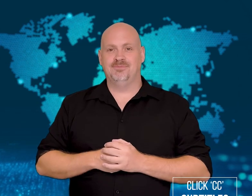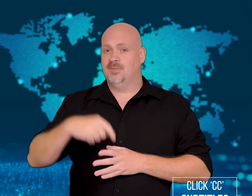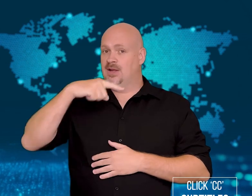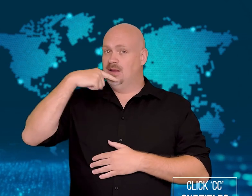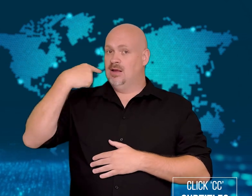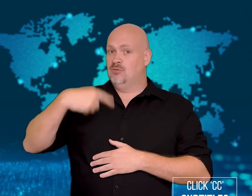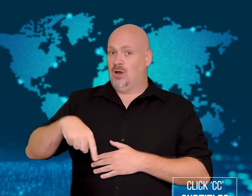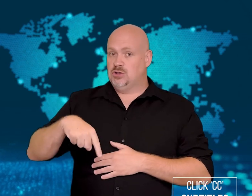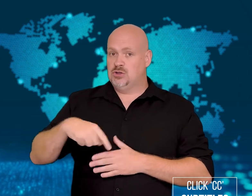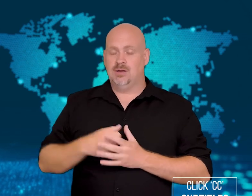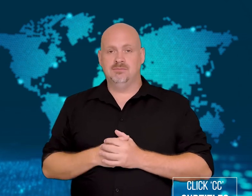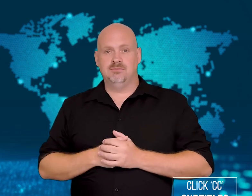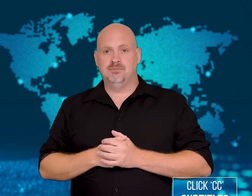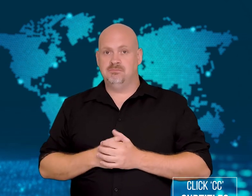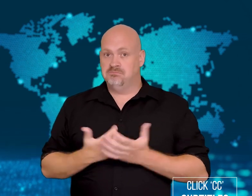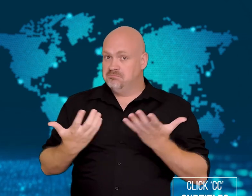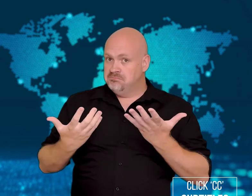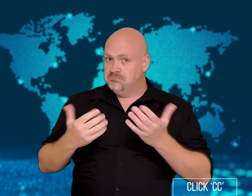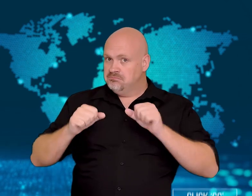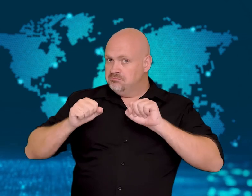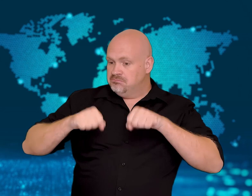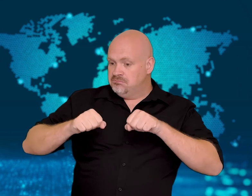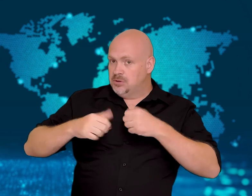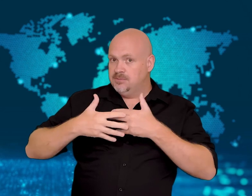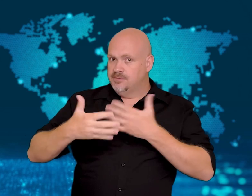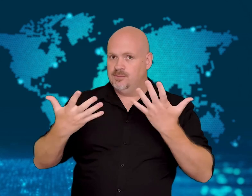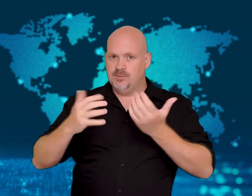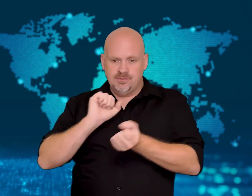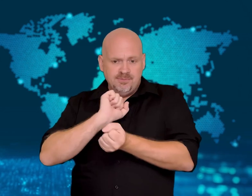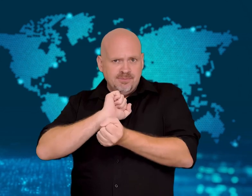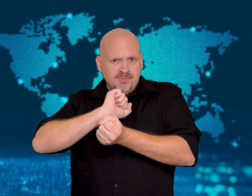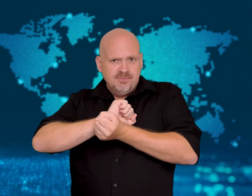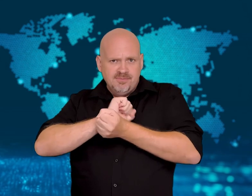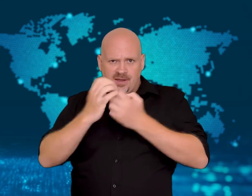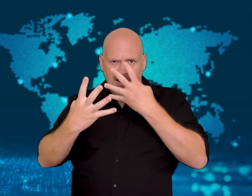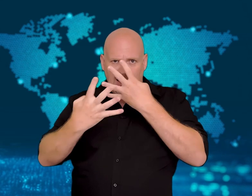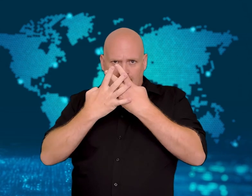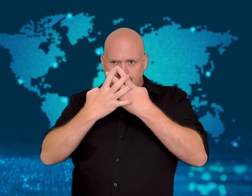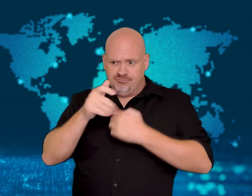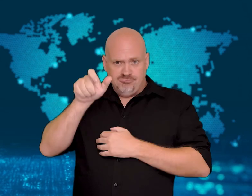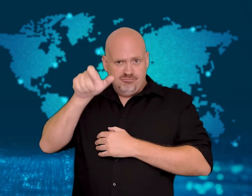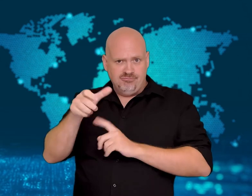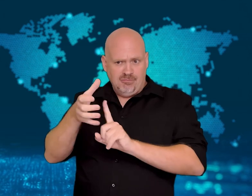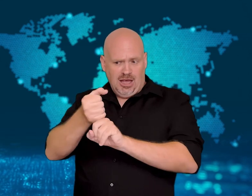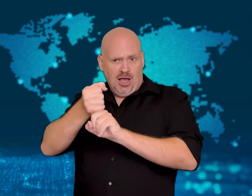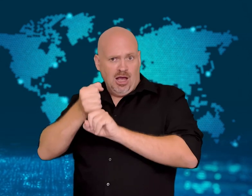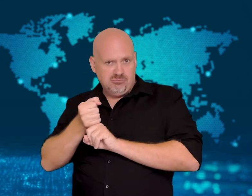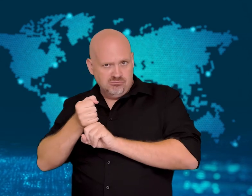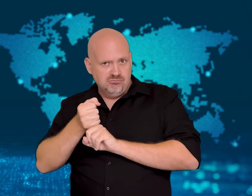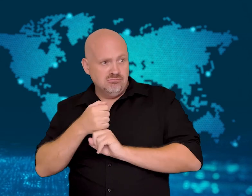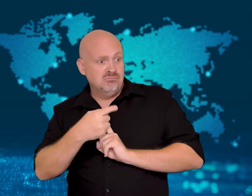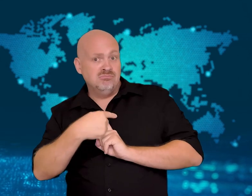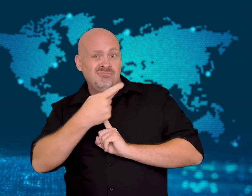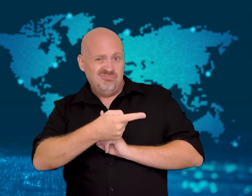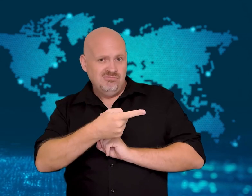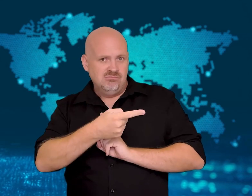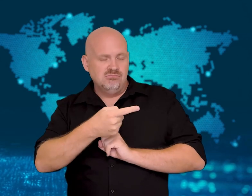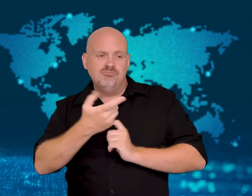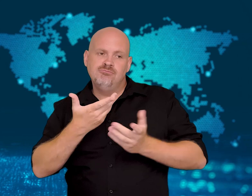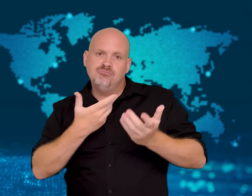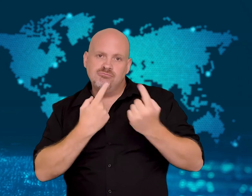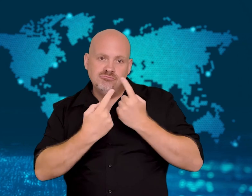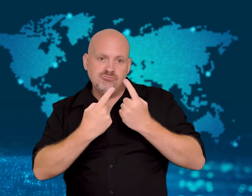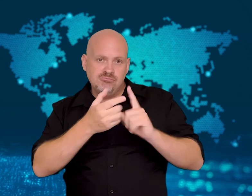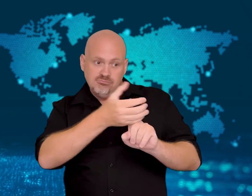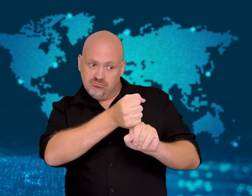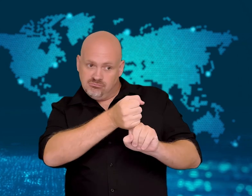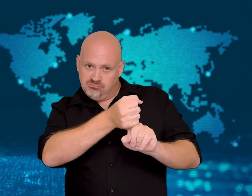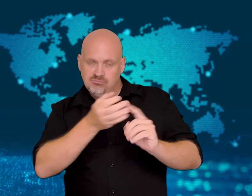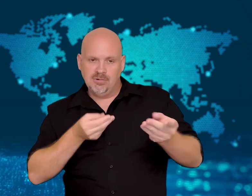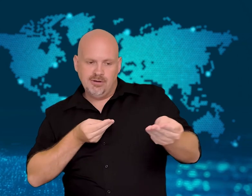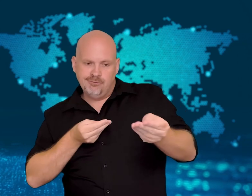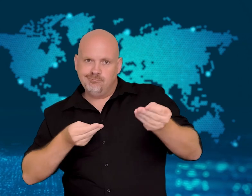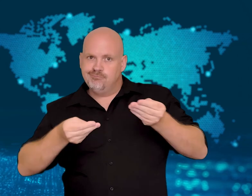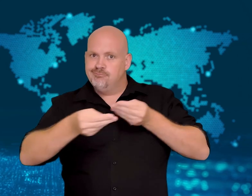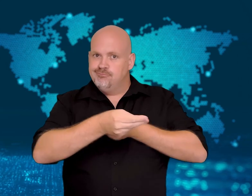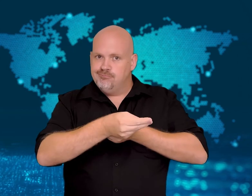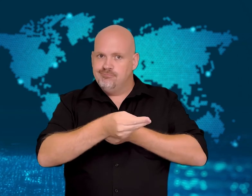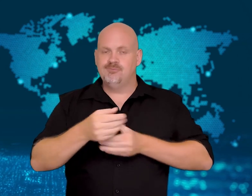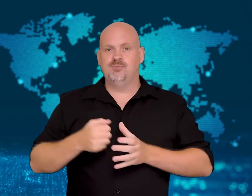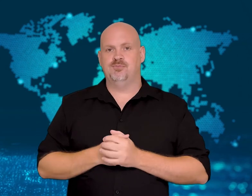Possible prisoner swap